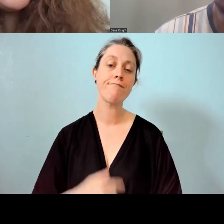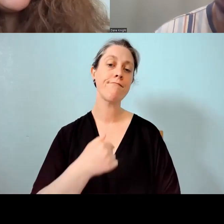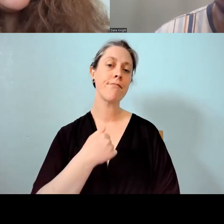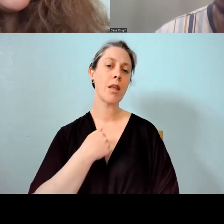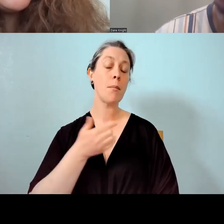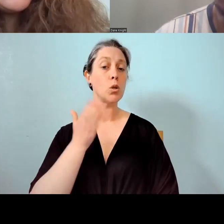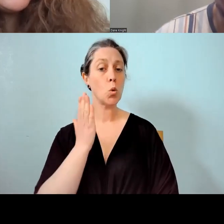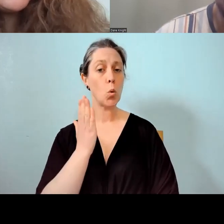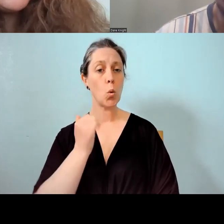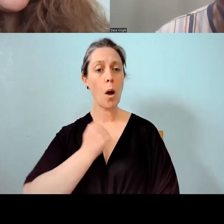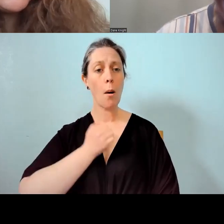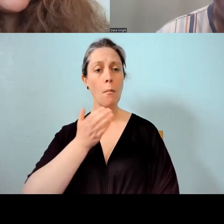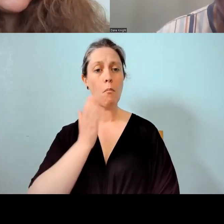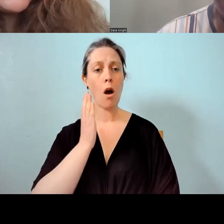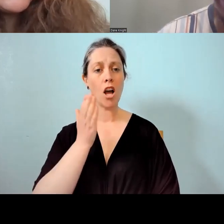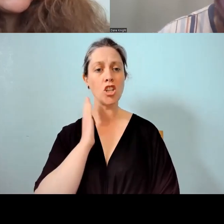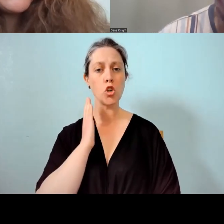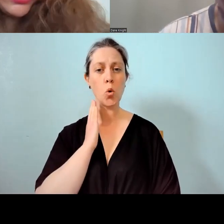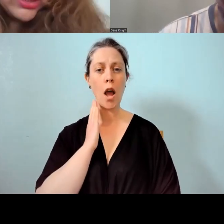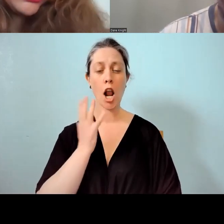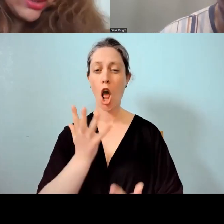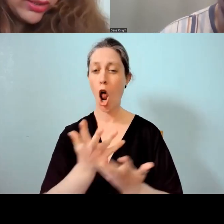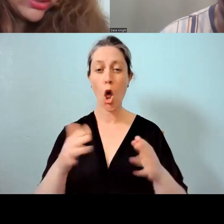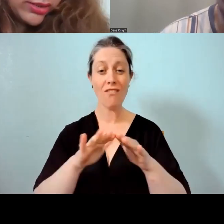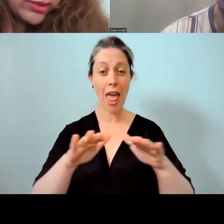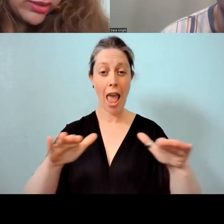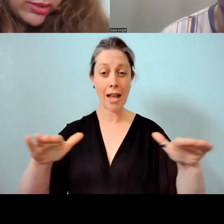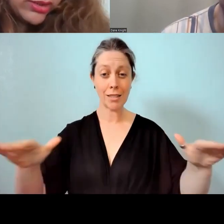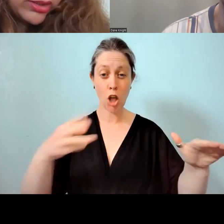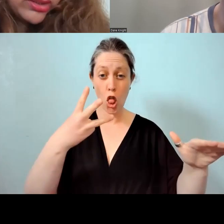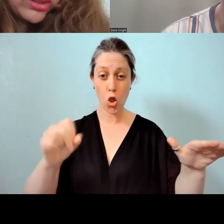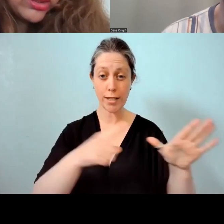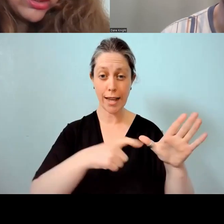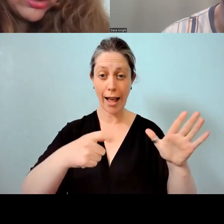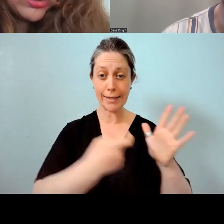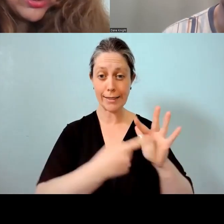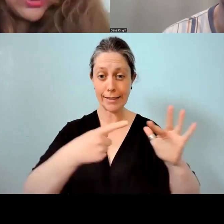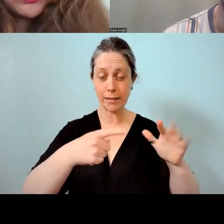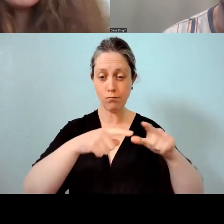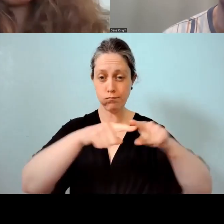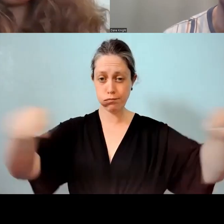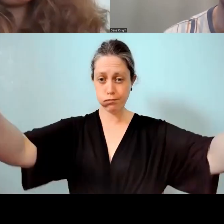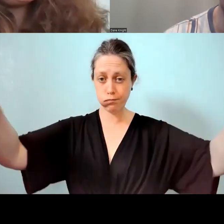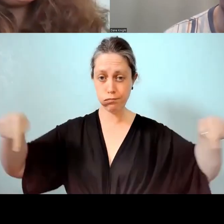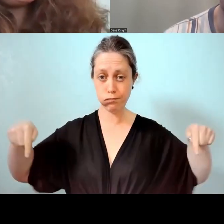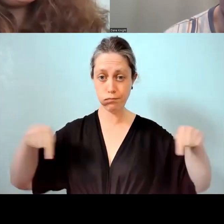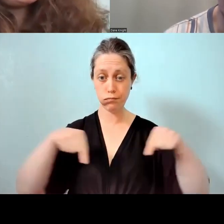my school was on quite a bit of land, so it was on about 30 acres of land. So I had a, they gave me a mobility scooter,